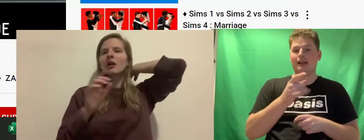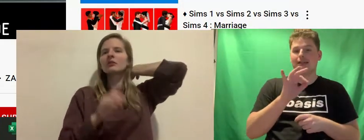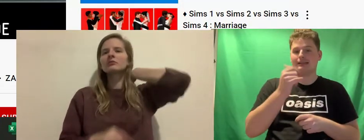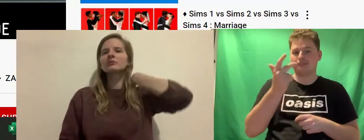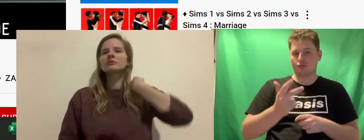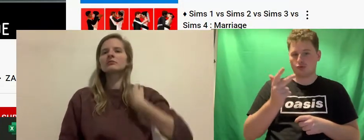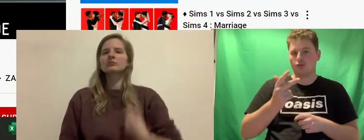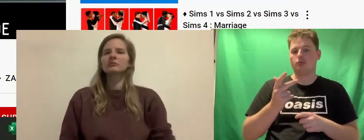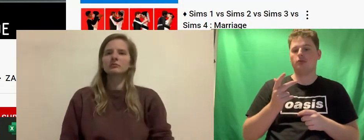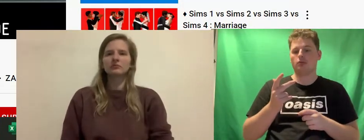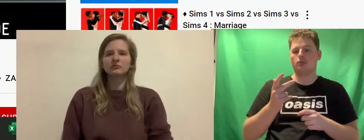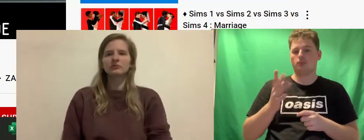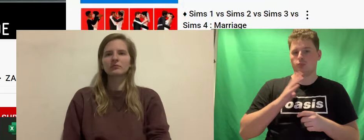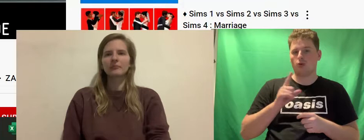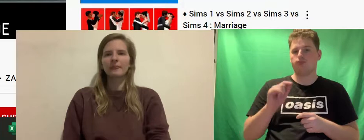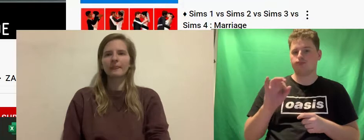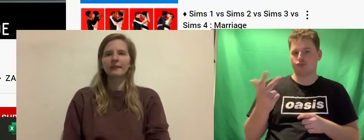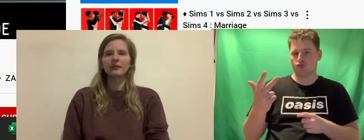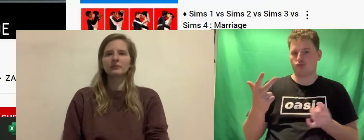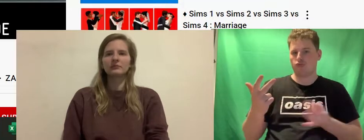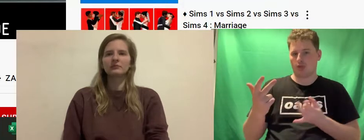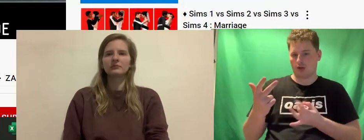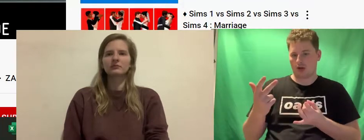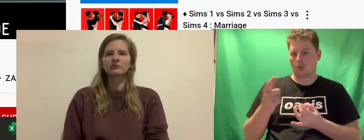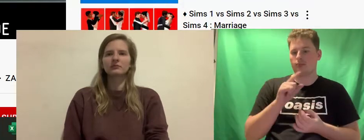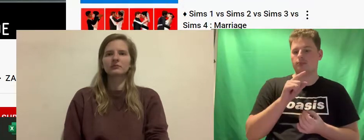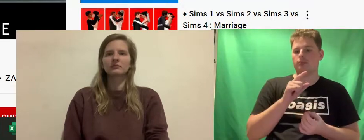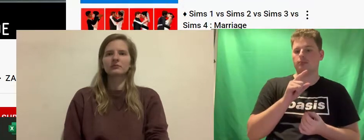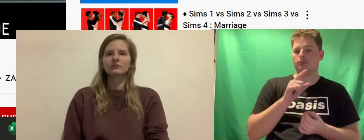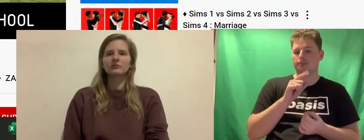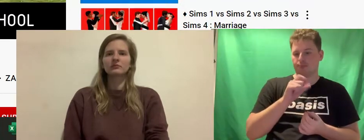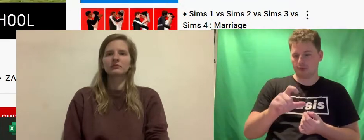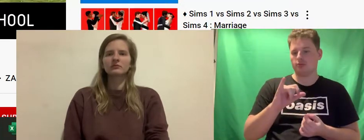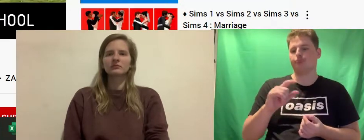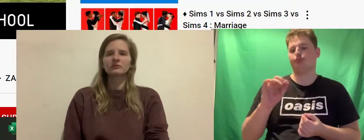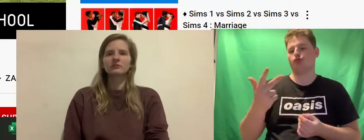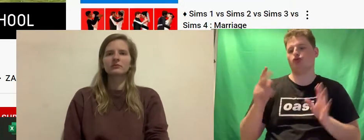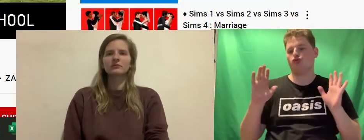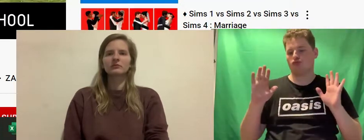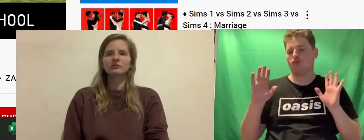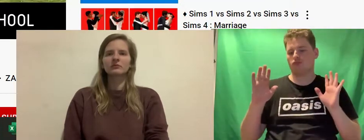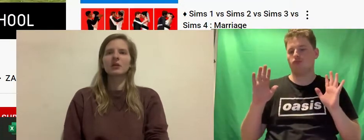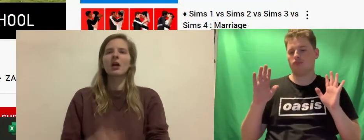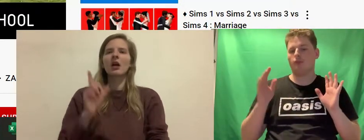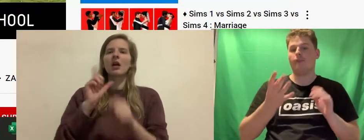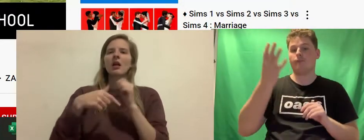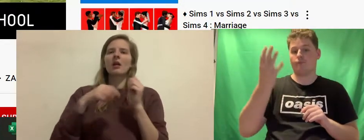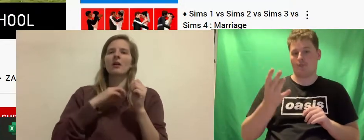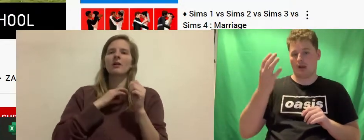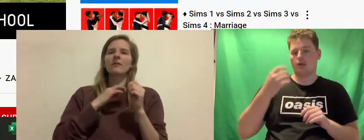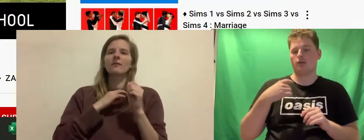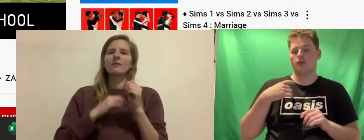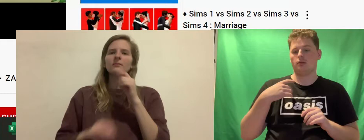A: Sims 3 I also played on ps3, and I also played PC and that's it K: but! ...